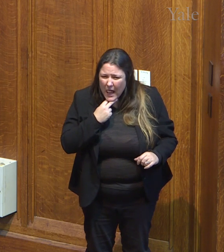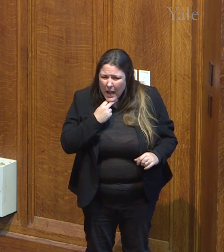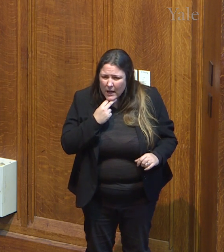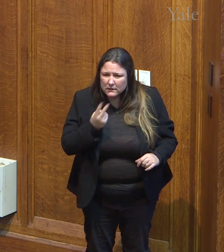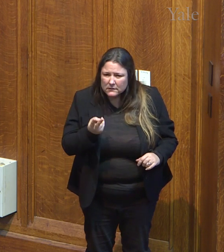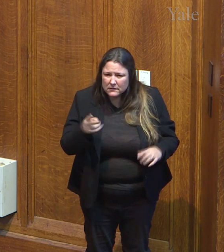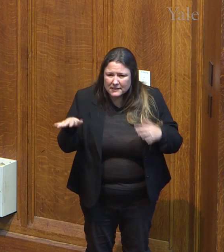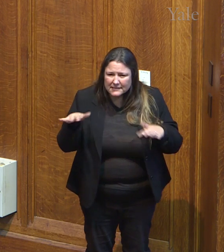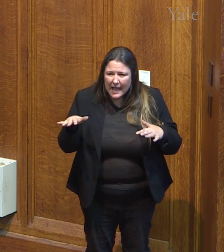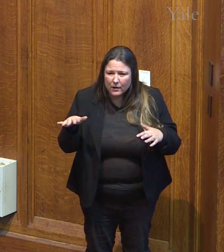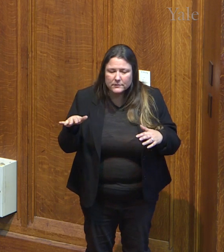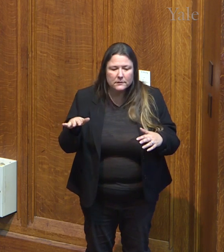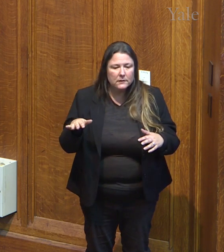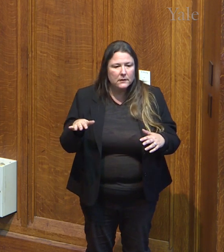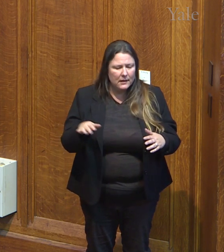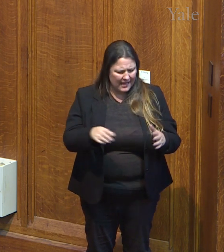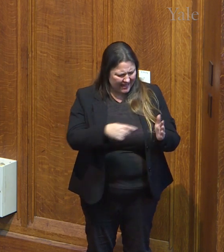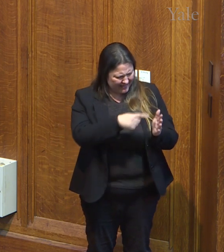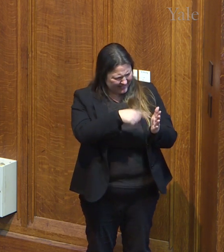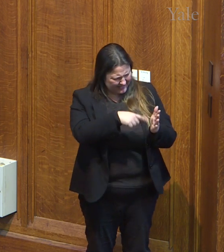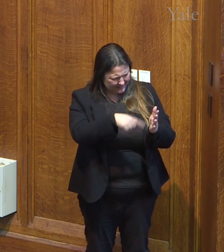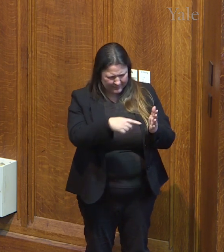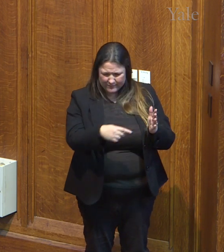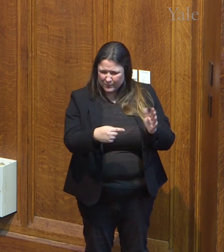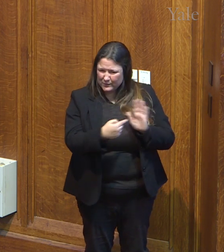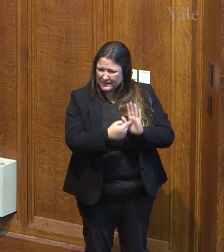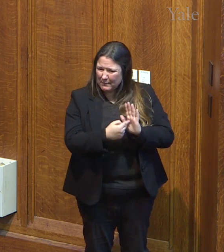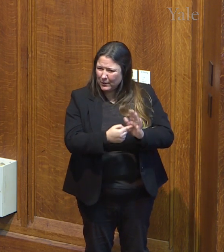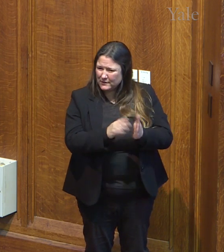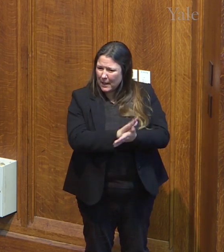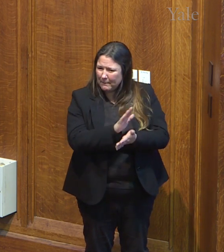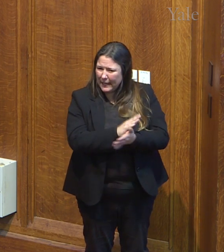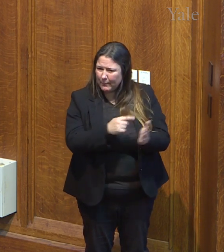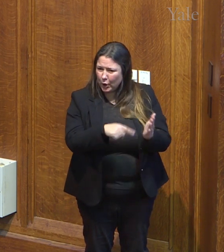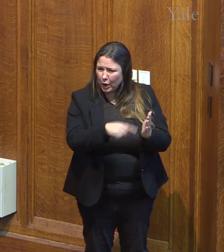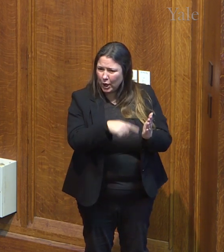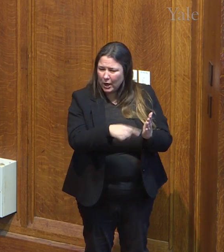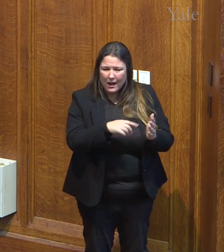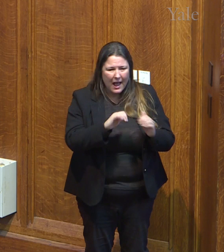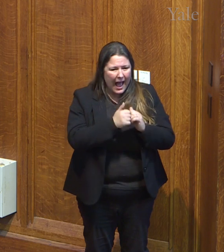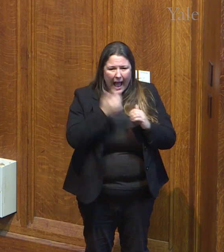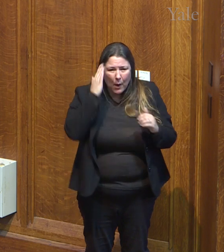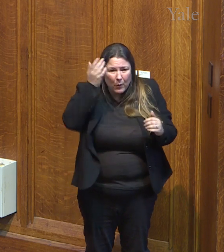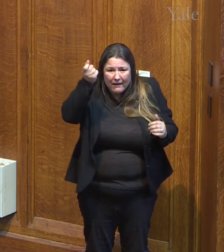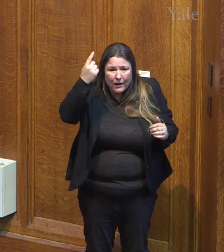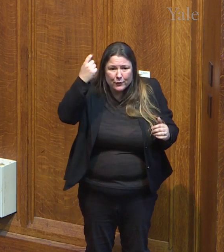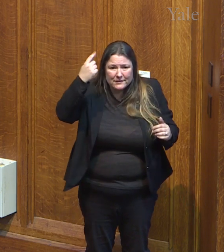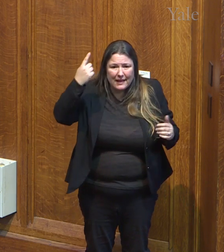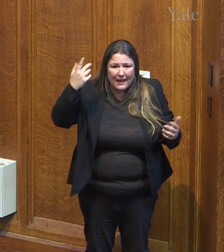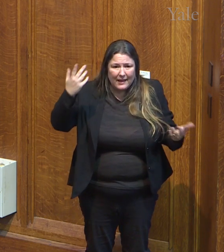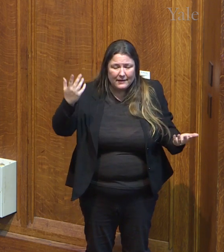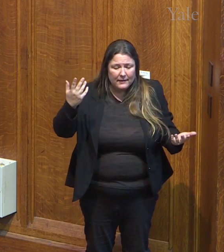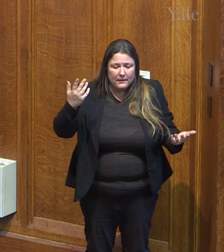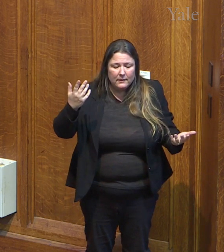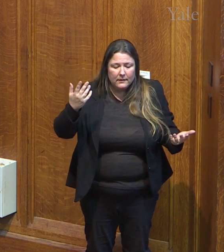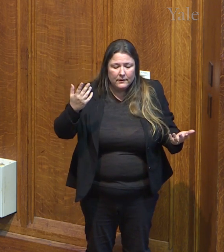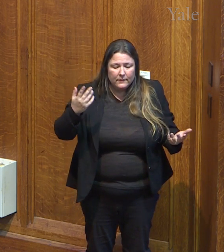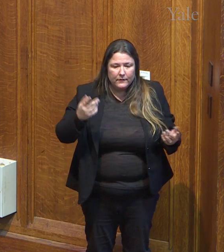fixed on paper lie stationary before his eyes, how is he going to understand the rapid signs